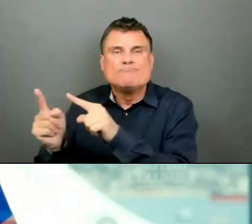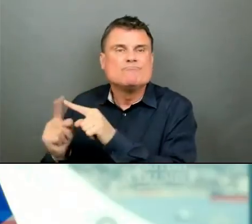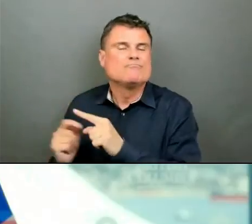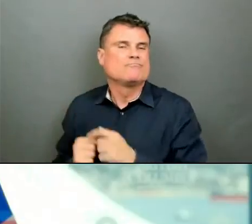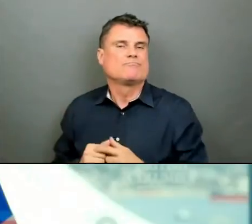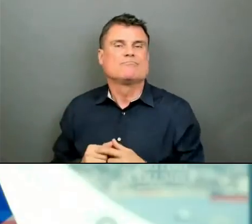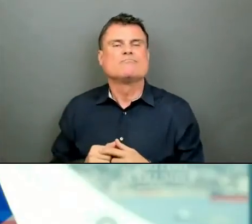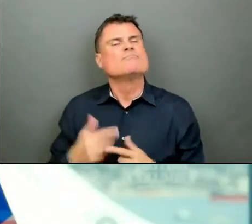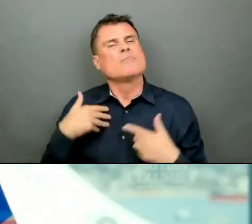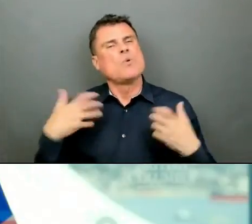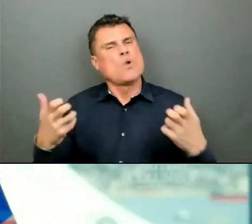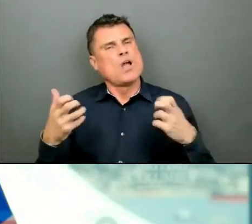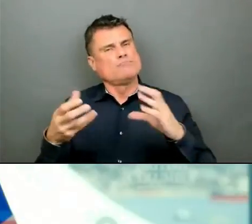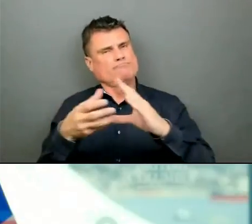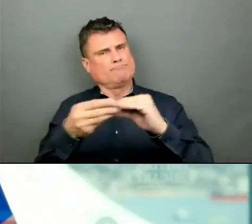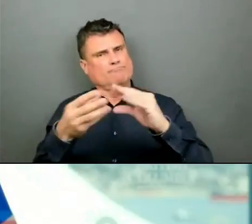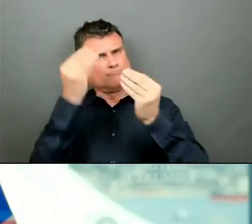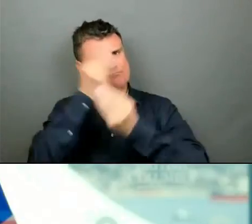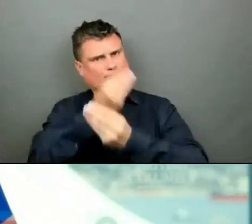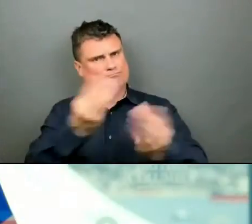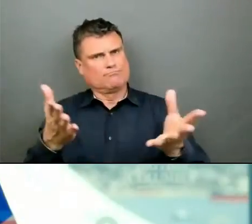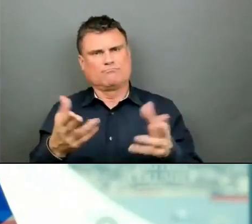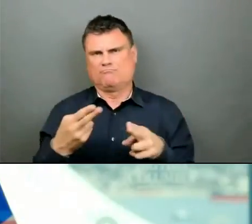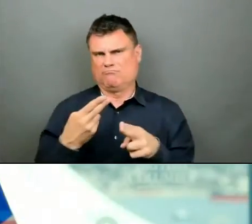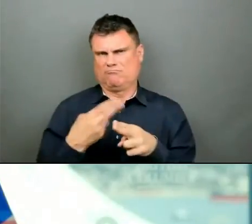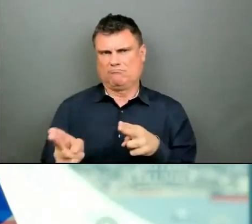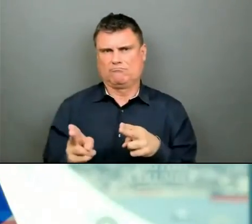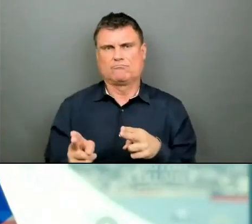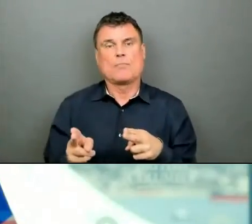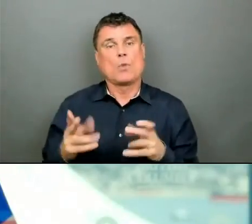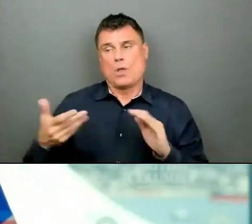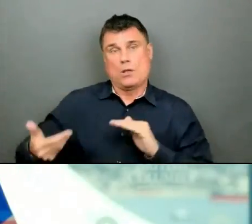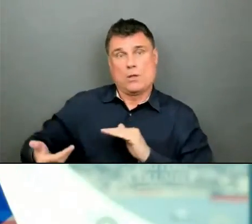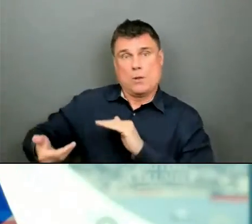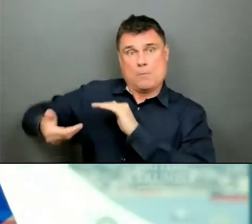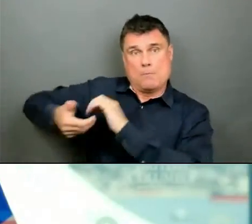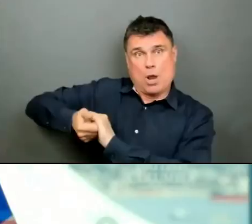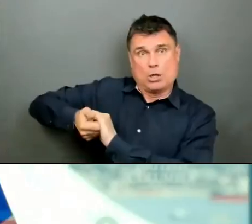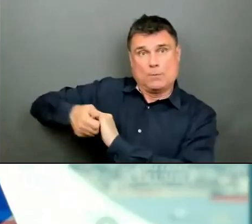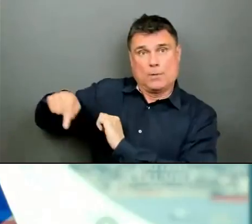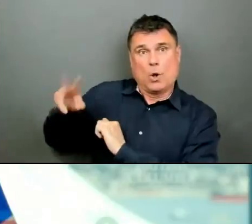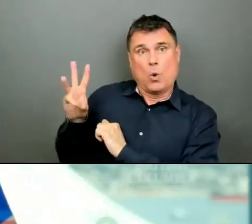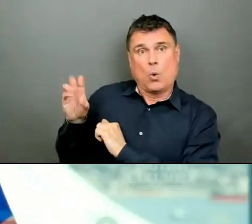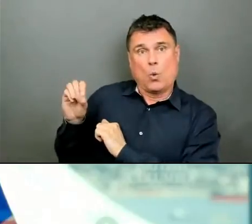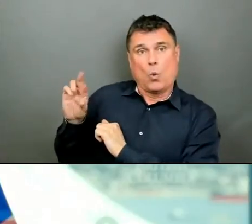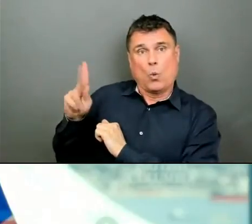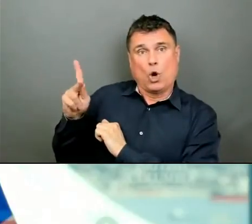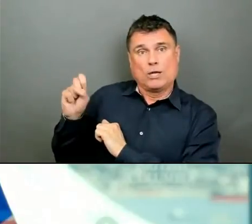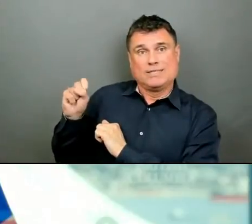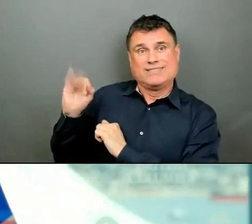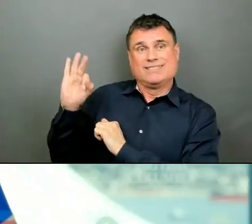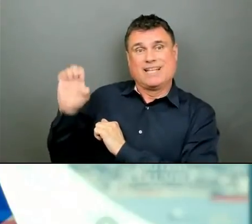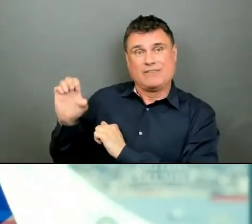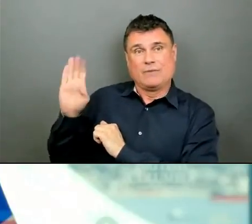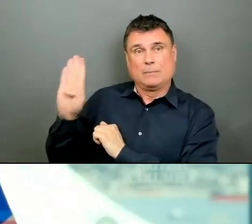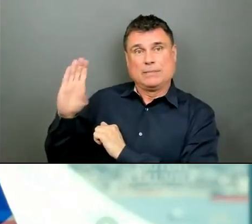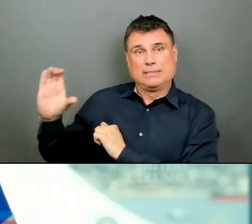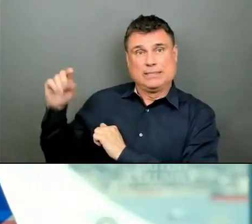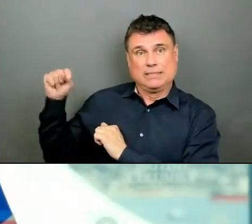partnership with work safe BC and making our workplaces safer and the measures that Dr. Henry has described.